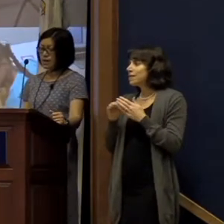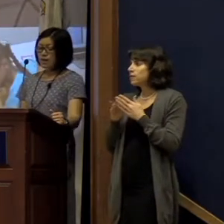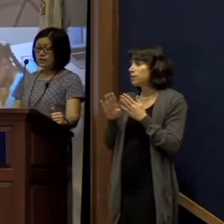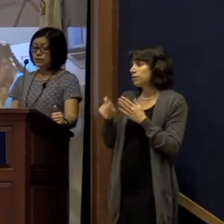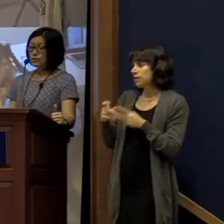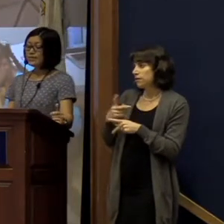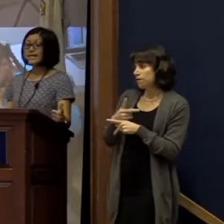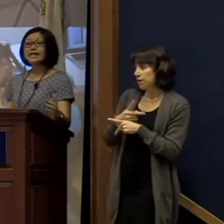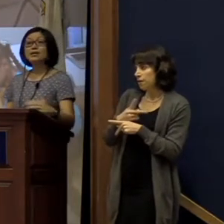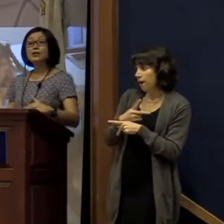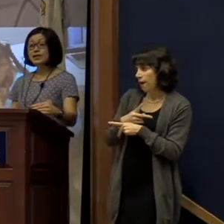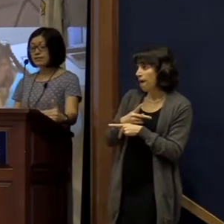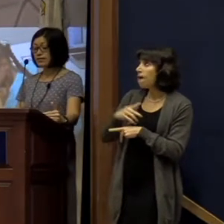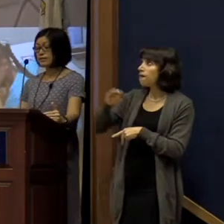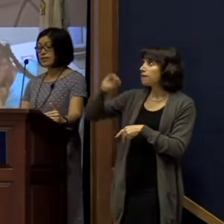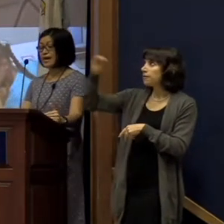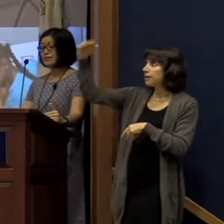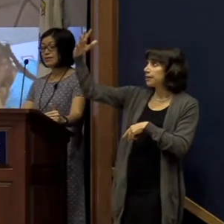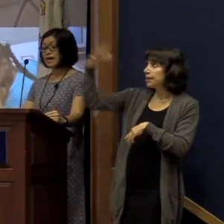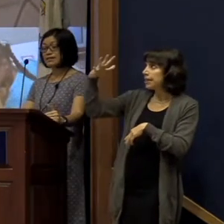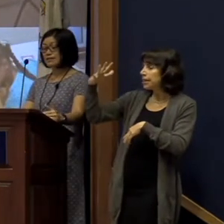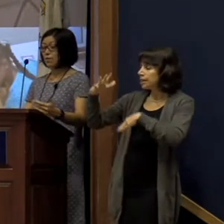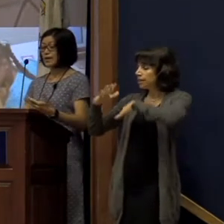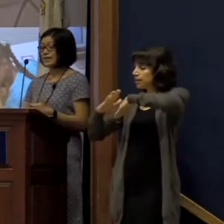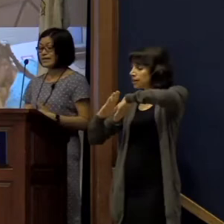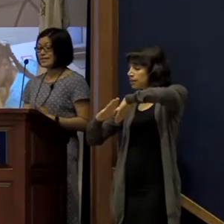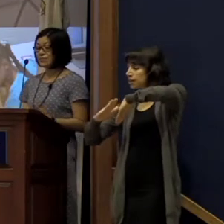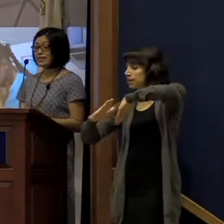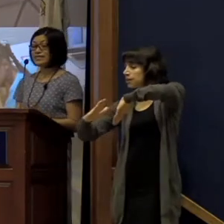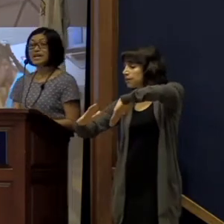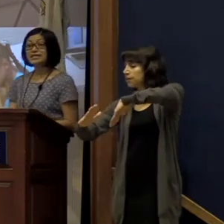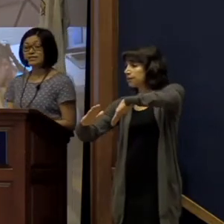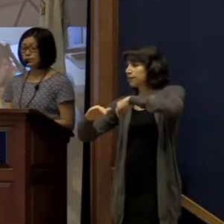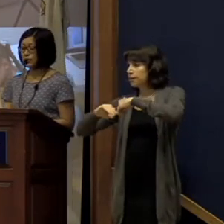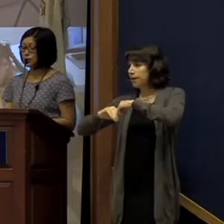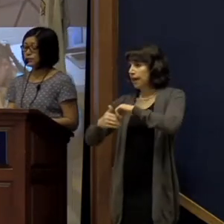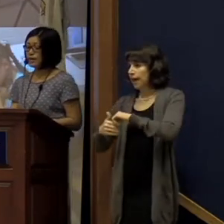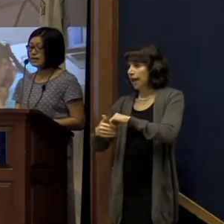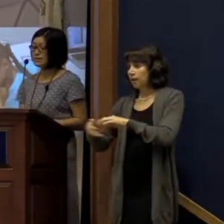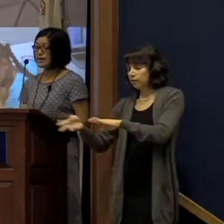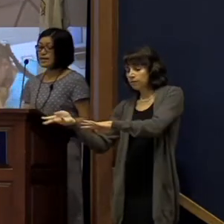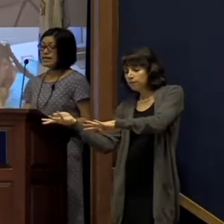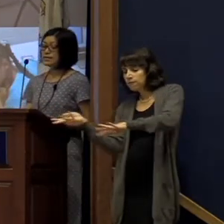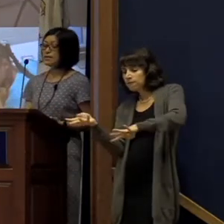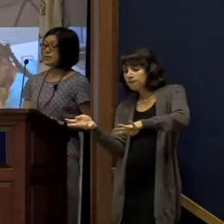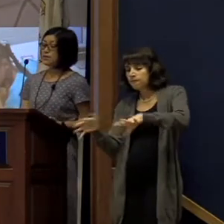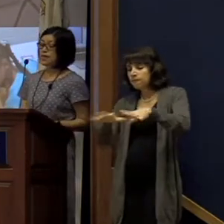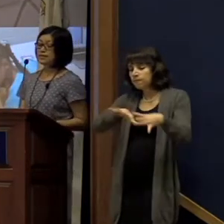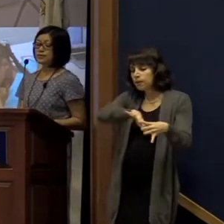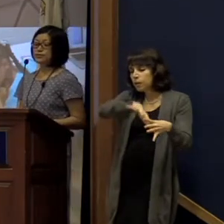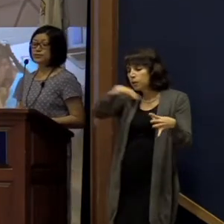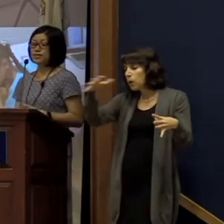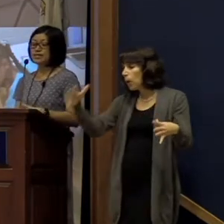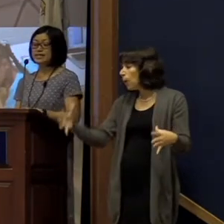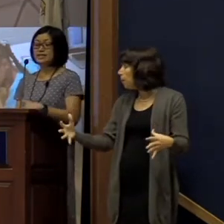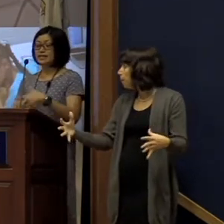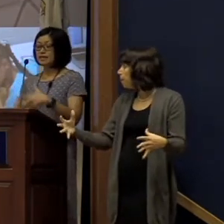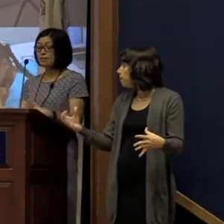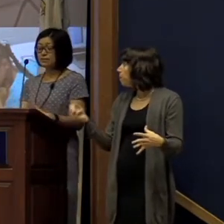so we see a coherence in how science, what it is, what it does, who can do science, is communicated to the youth in this example